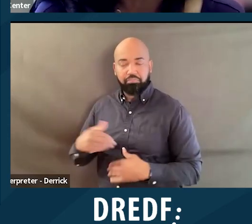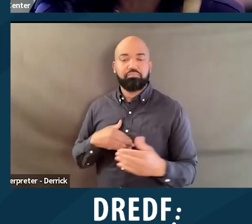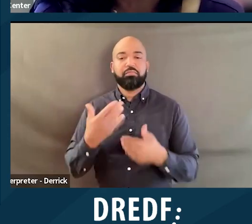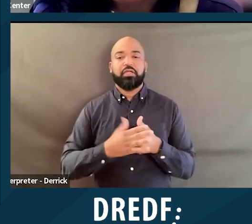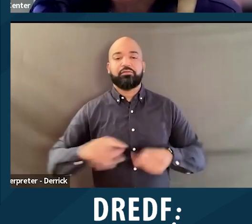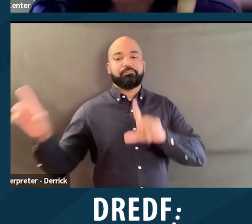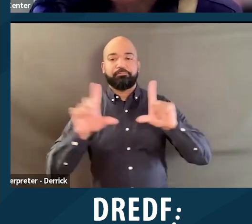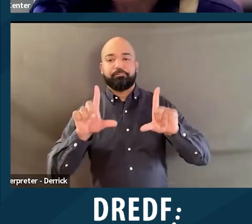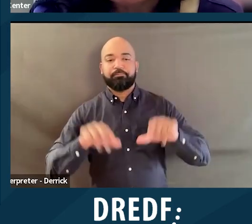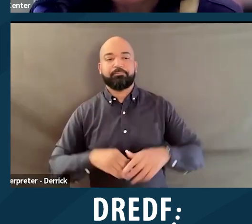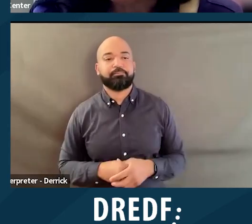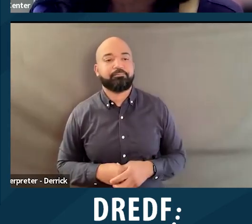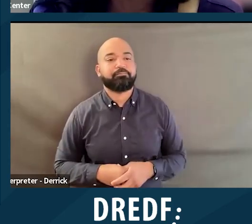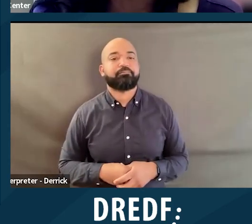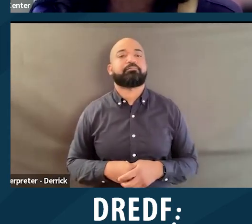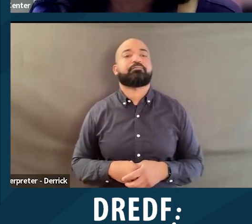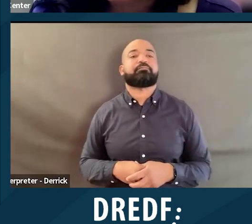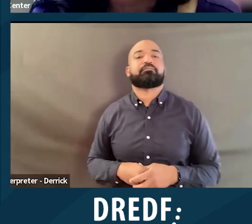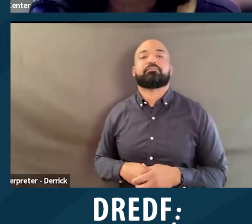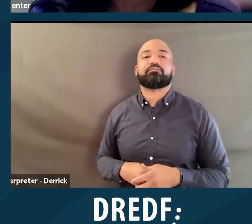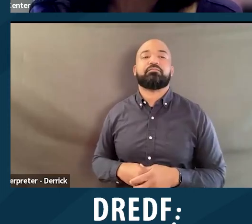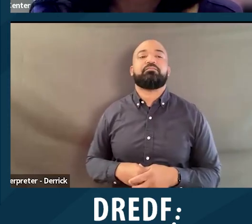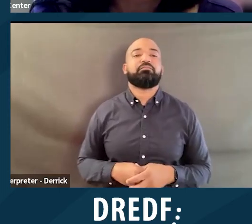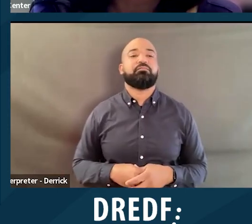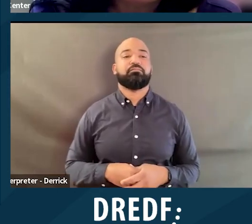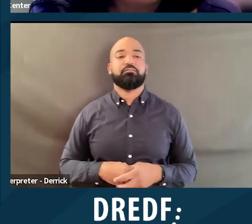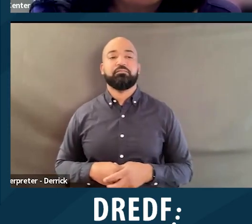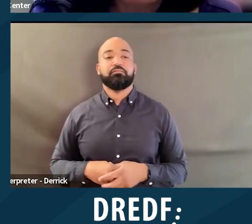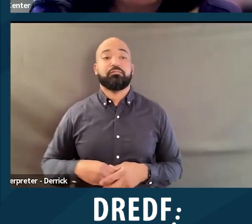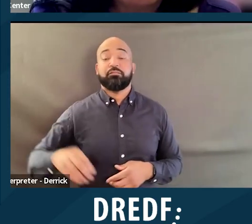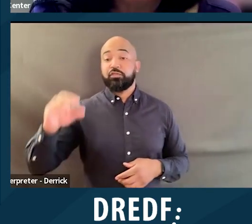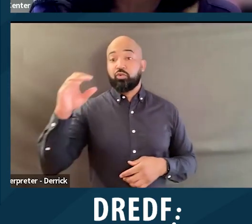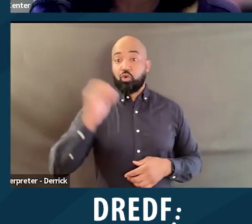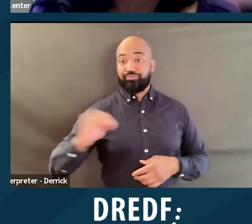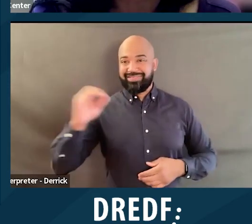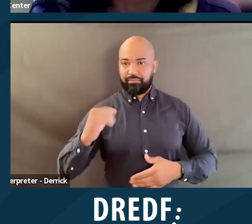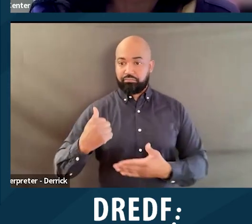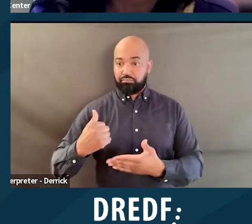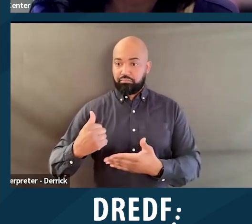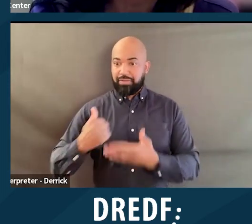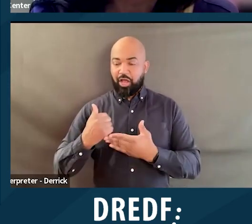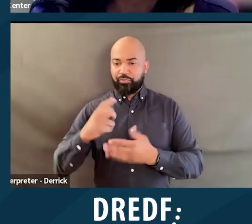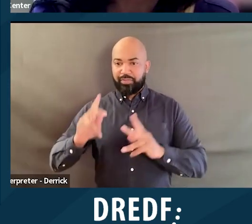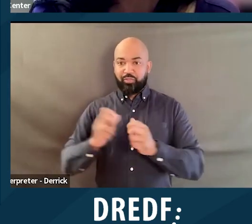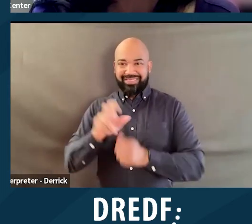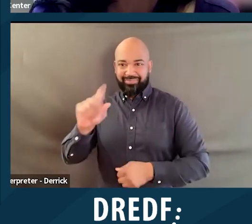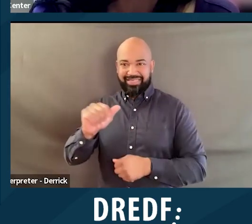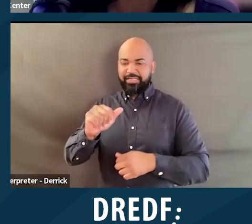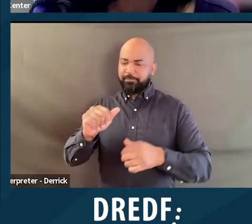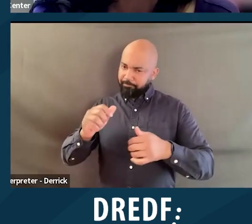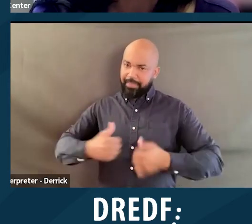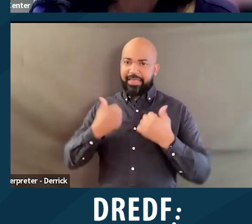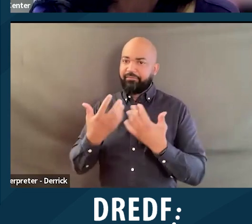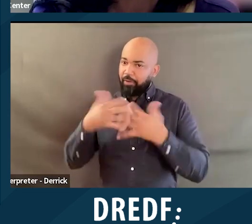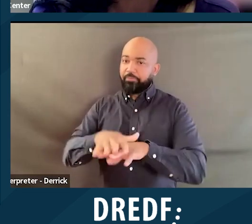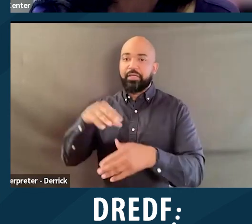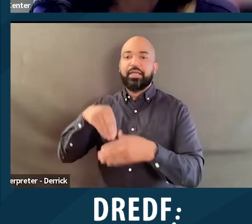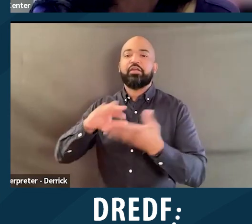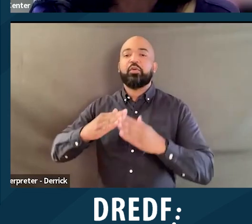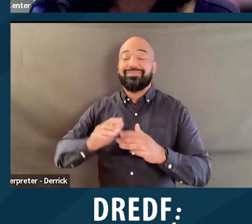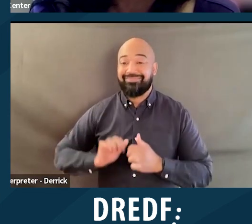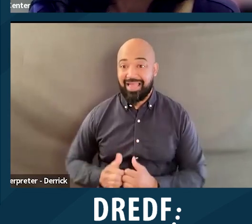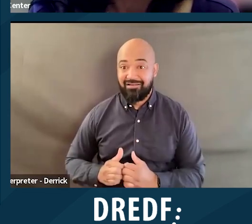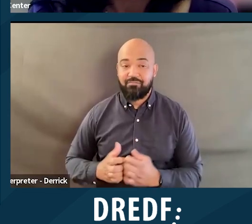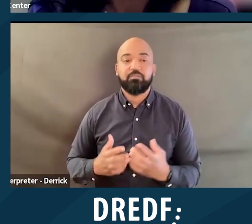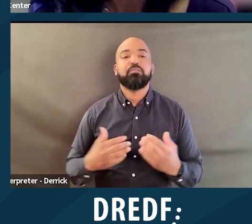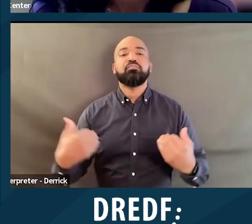to allow people, pictured on the right, to live in communities. Next slide.